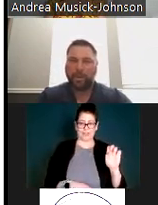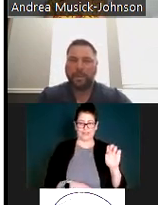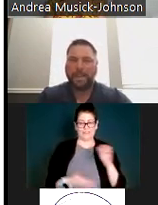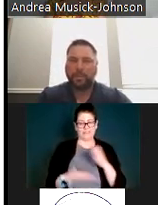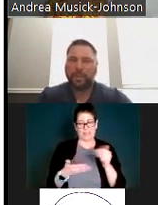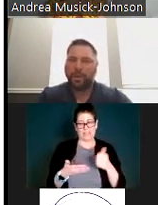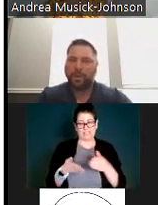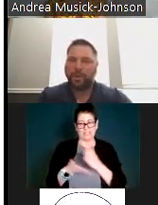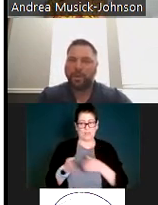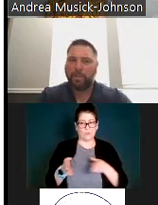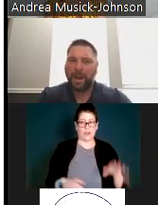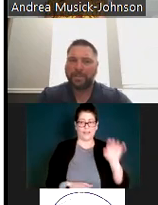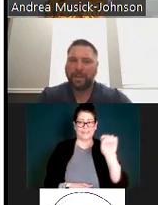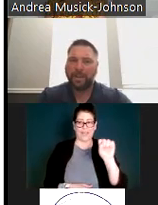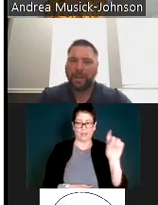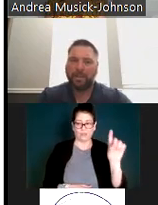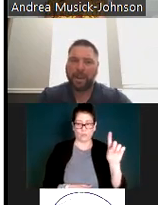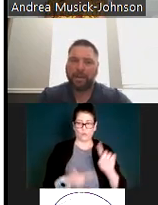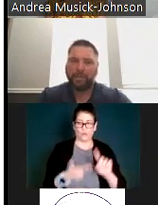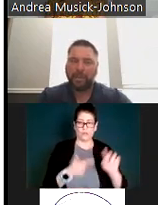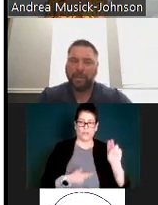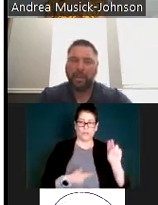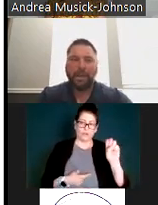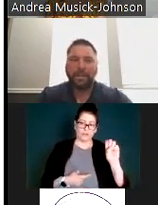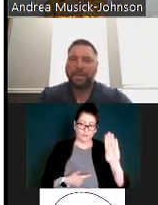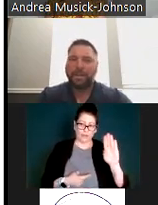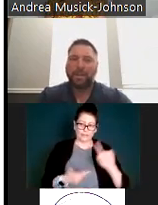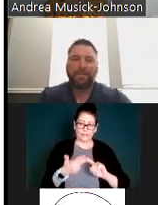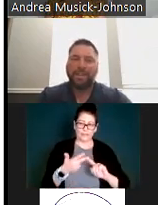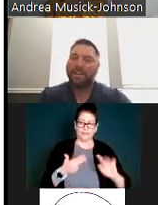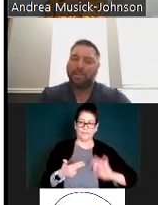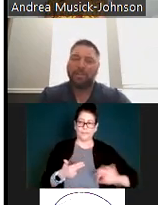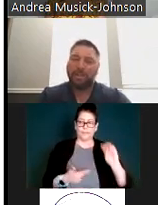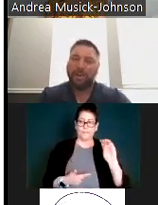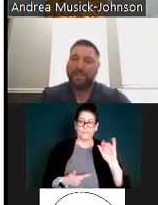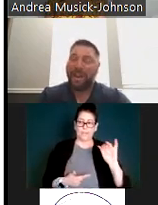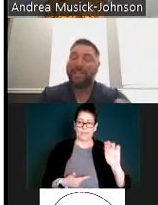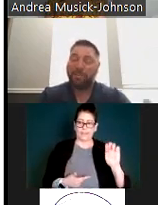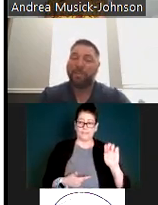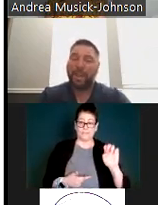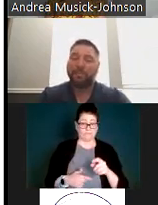South Dakota, Nebraska, and Maine. Now it doesn't mean they don't have any victim notifications,